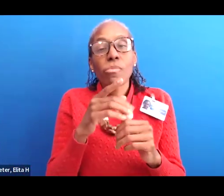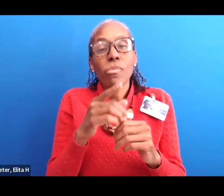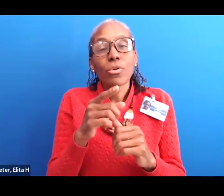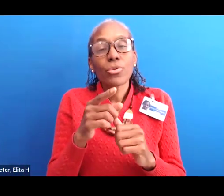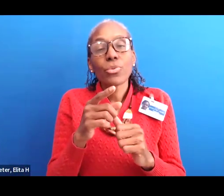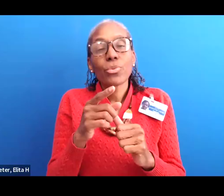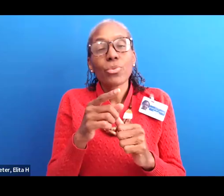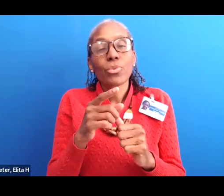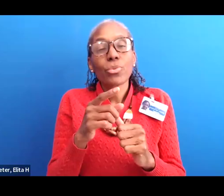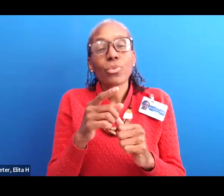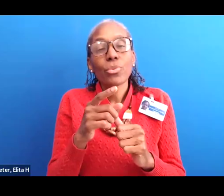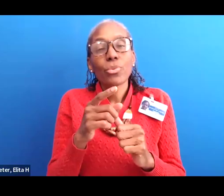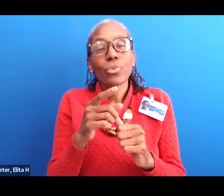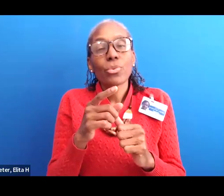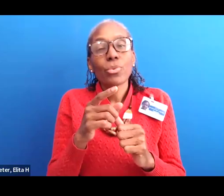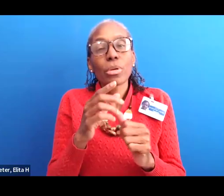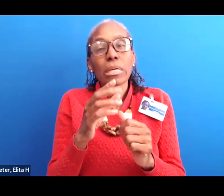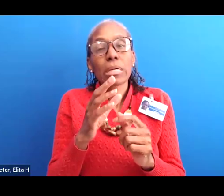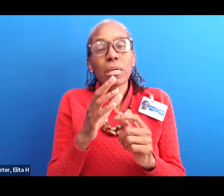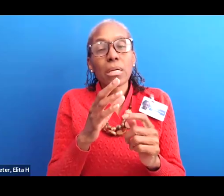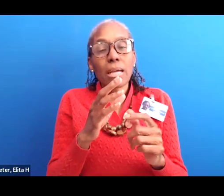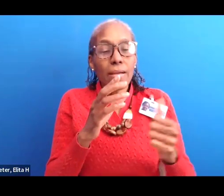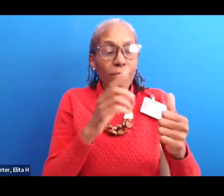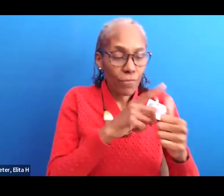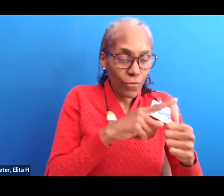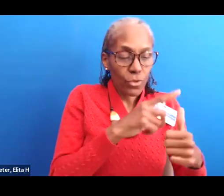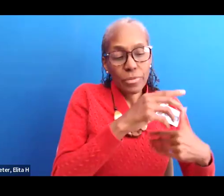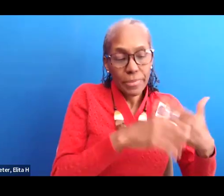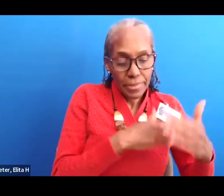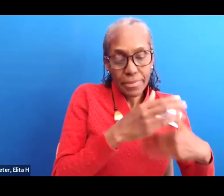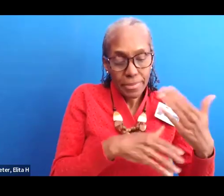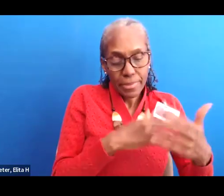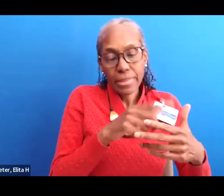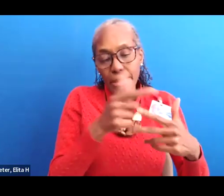keep that all in process, not to let that slip behind because